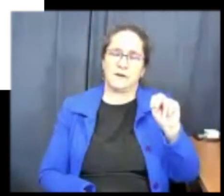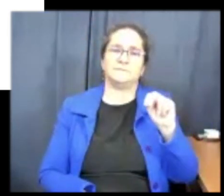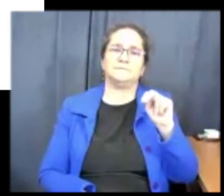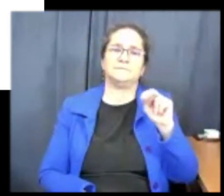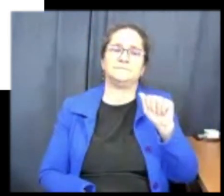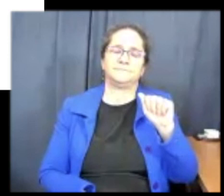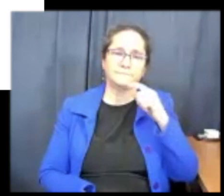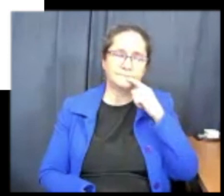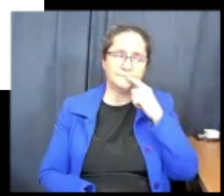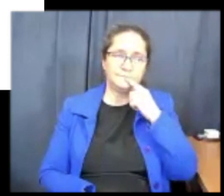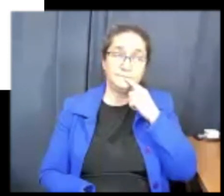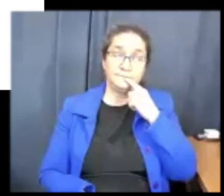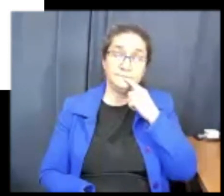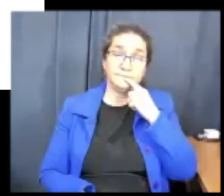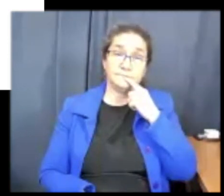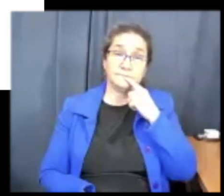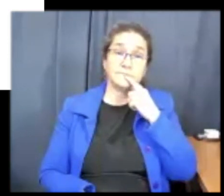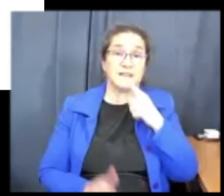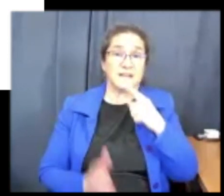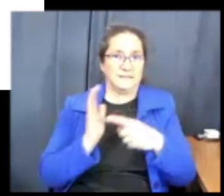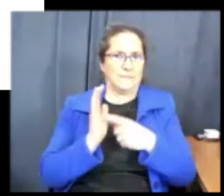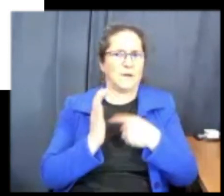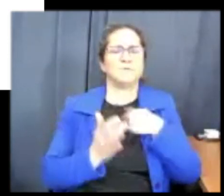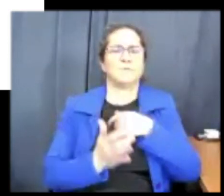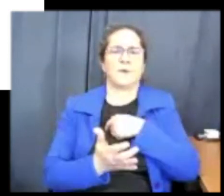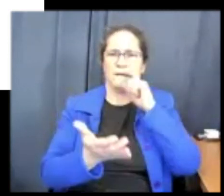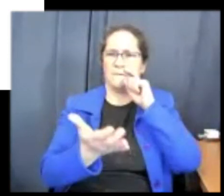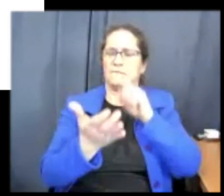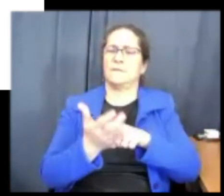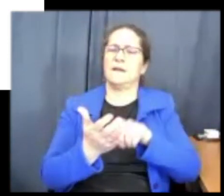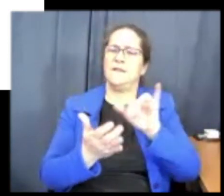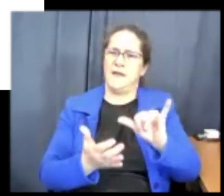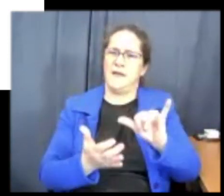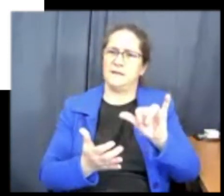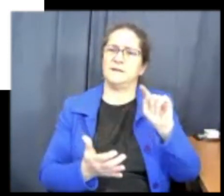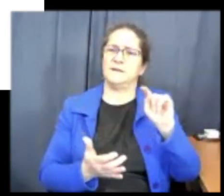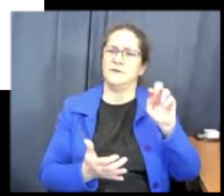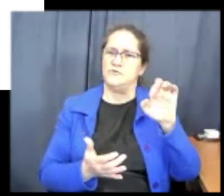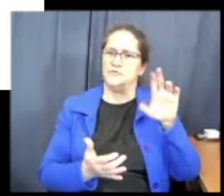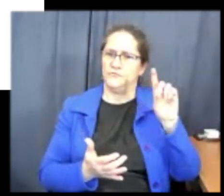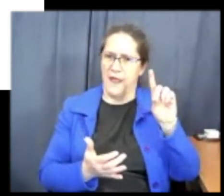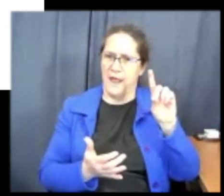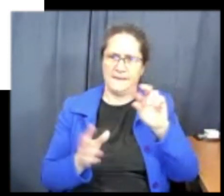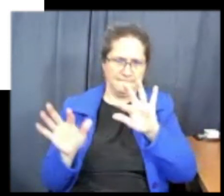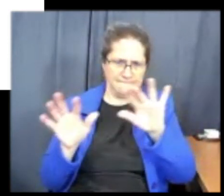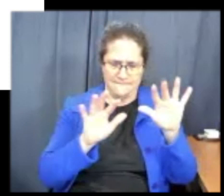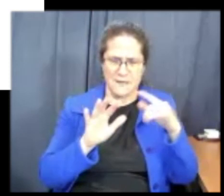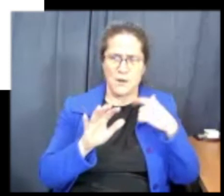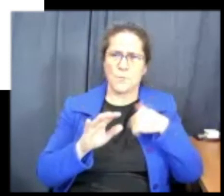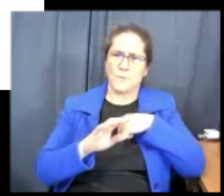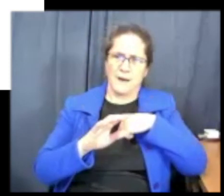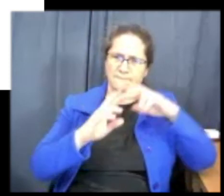was that sometimes these trend datasets, once we dug a little bit deeper into the why,